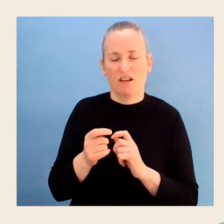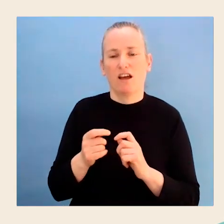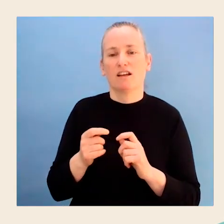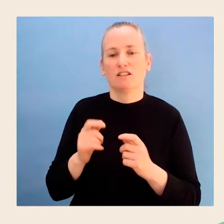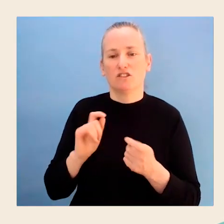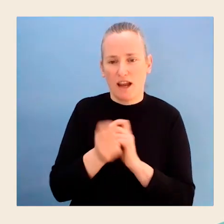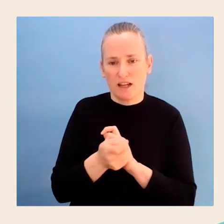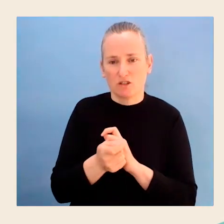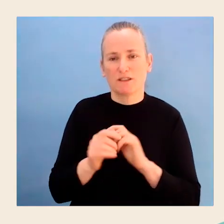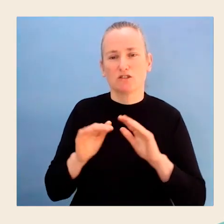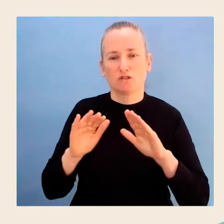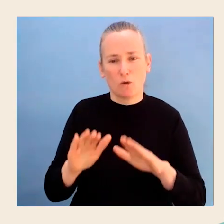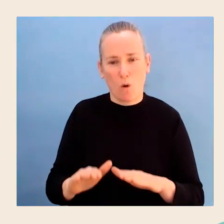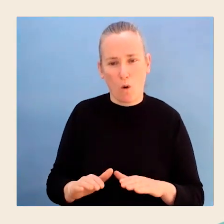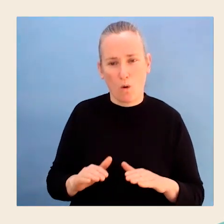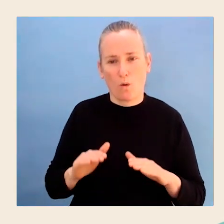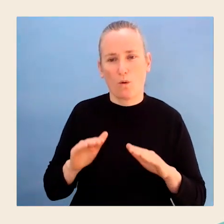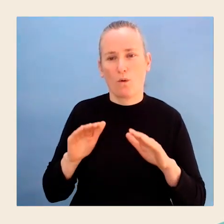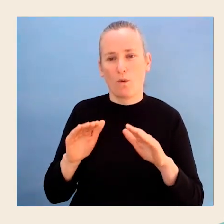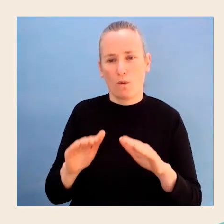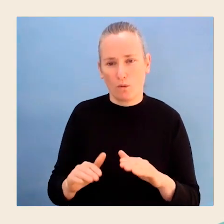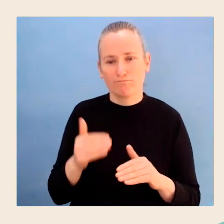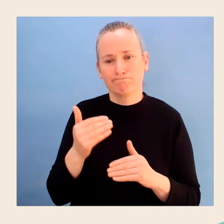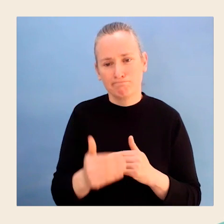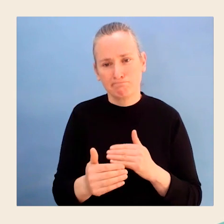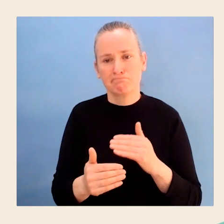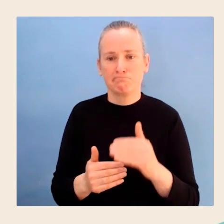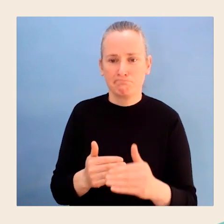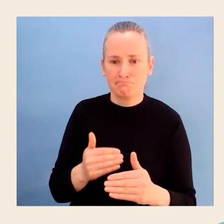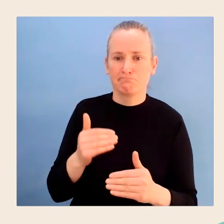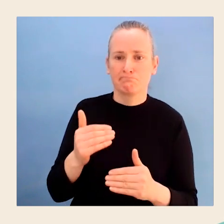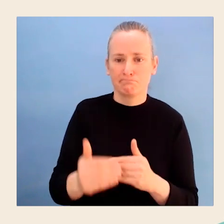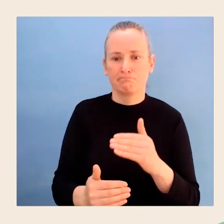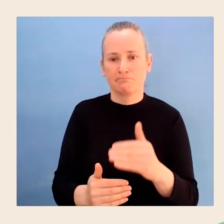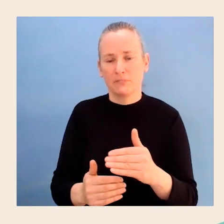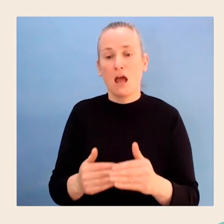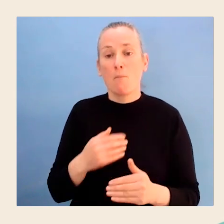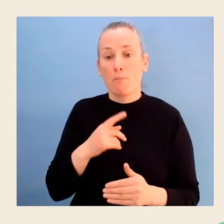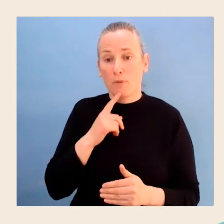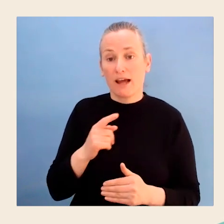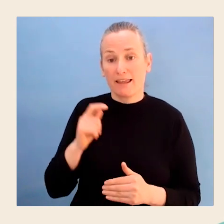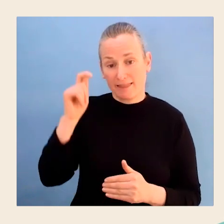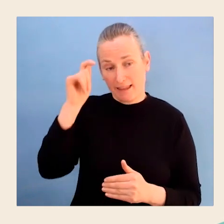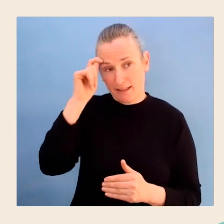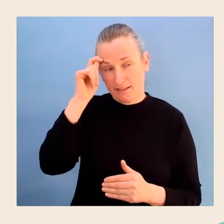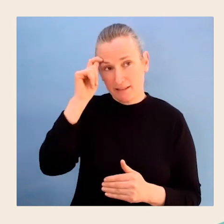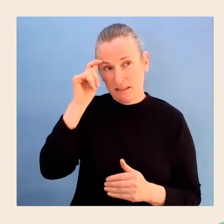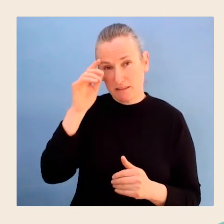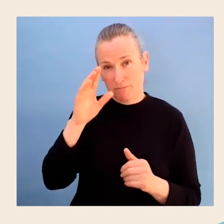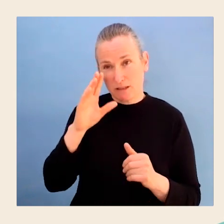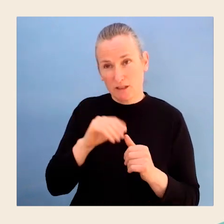but I do think that, in particular, let's say in popular culture,